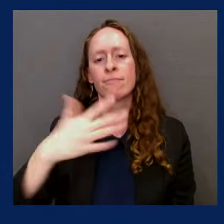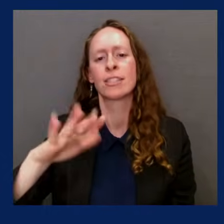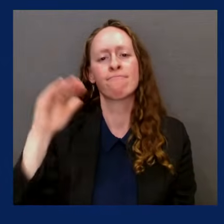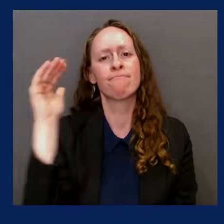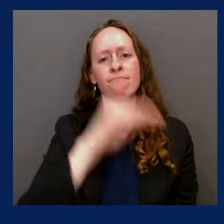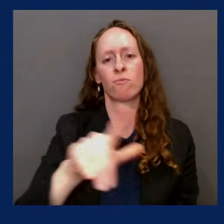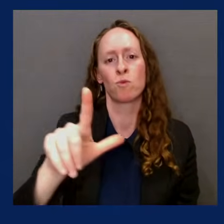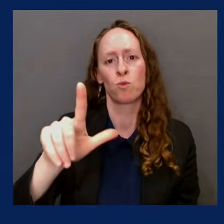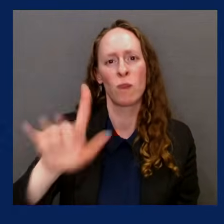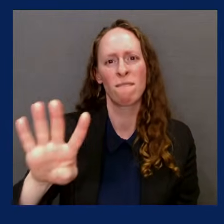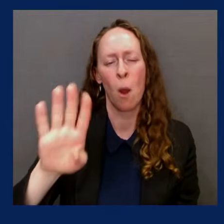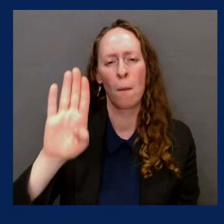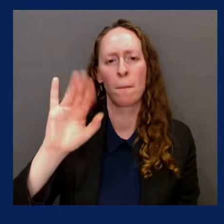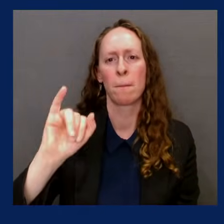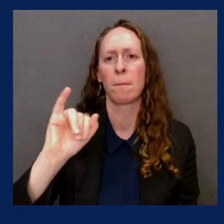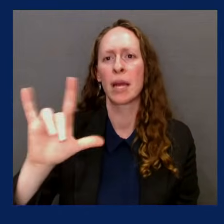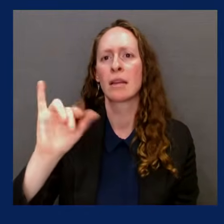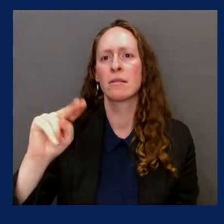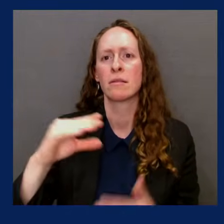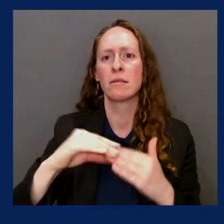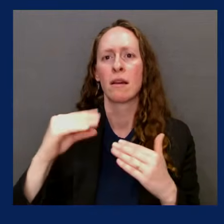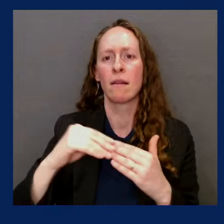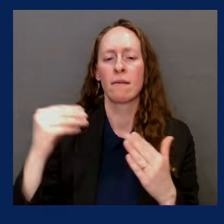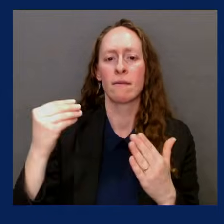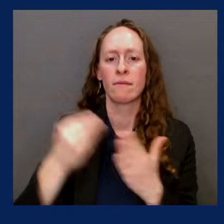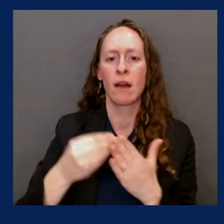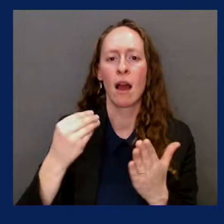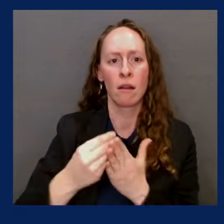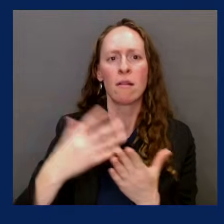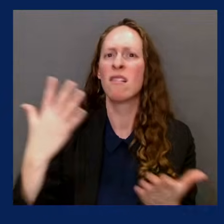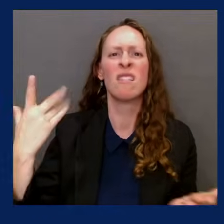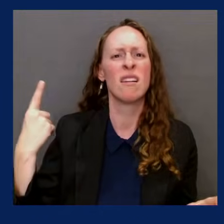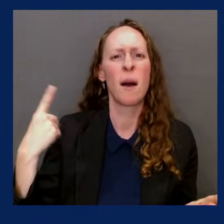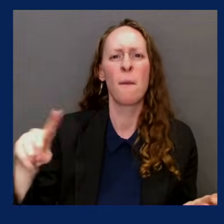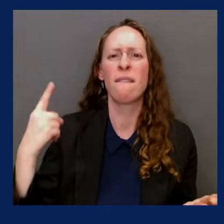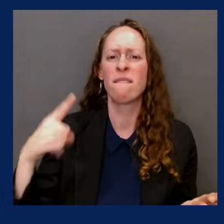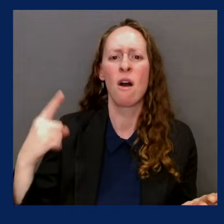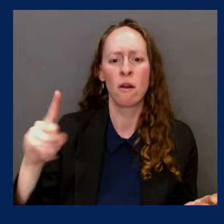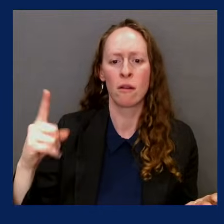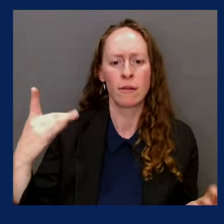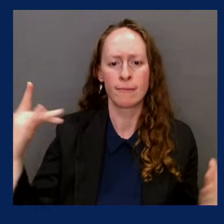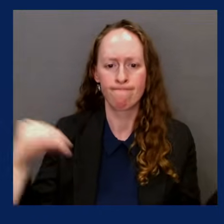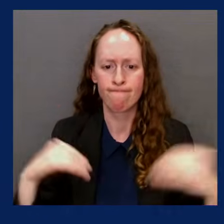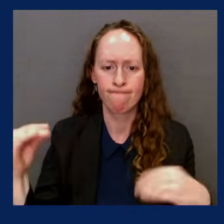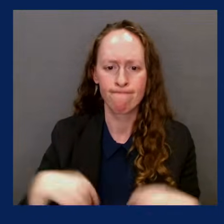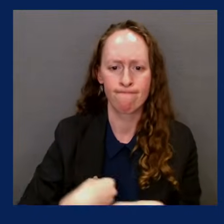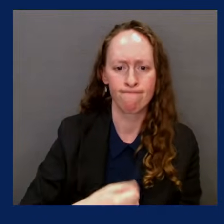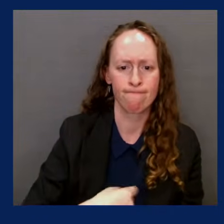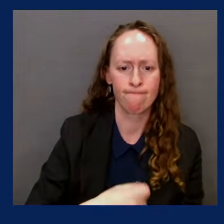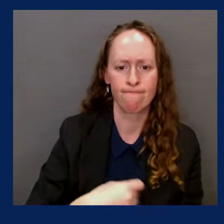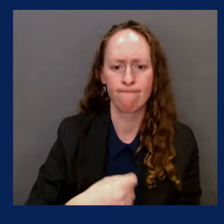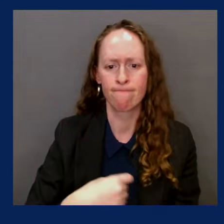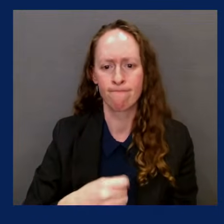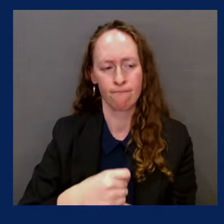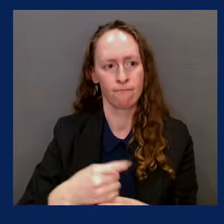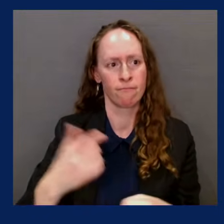and maintenance to meet U.S. needs and also support AUKUS. Australia is making a significant --